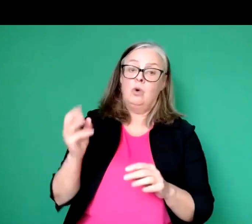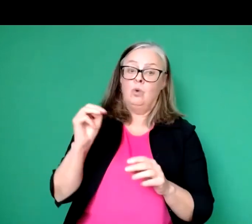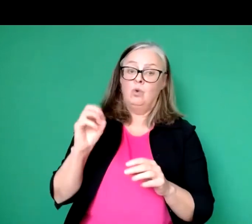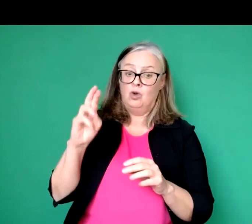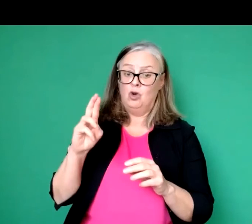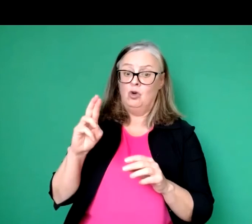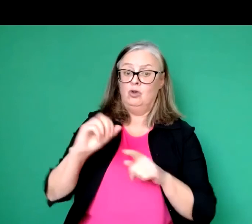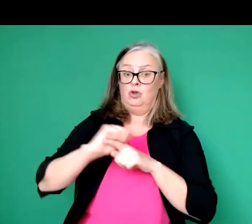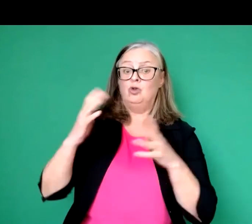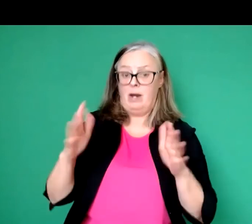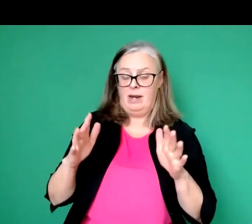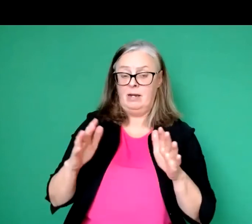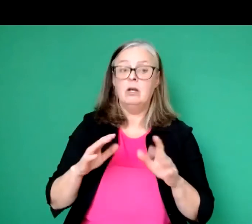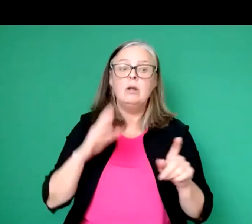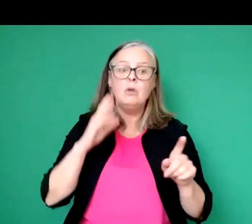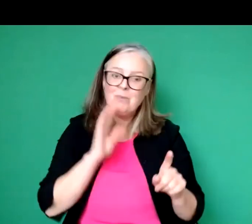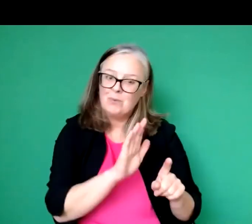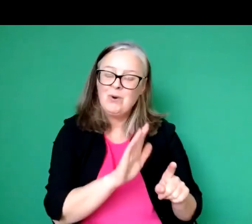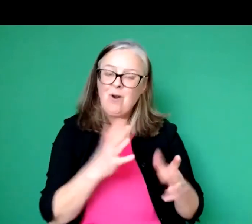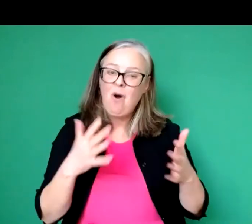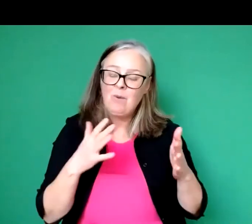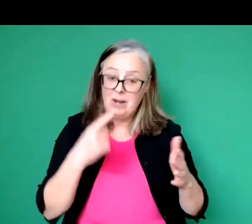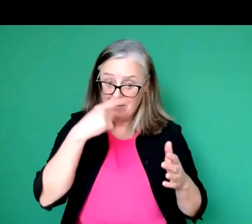i wonder if you'd like to just tell us a little bit about your experience in training your dog